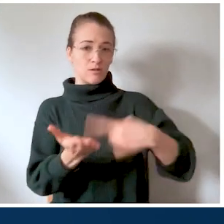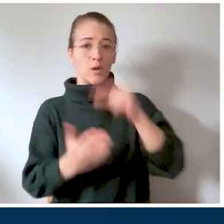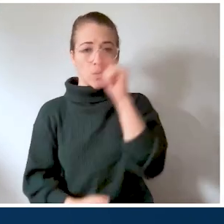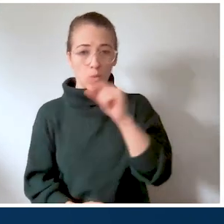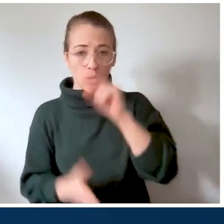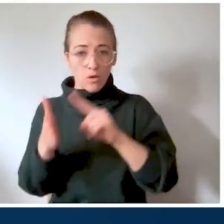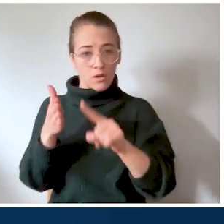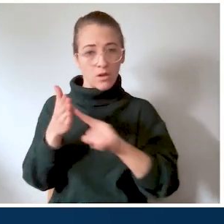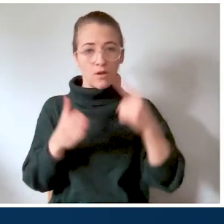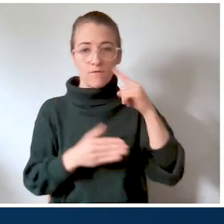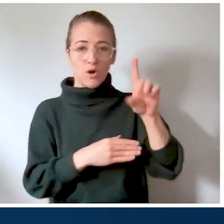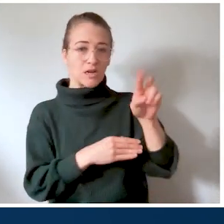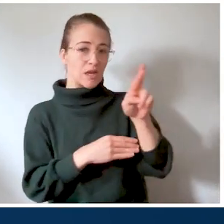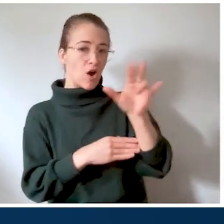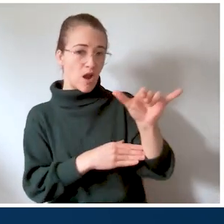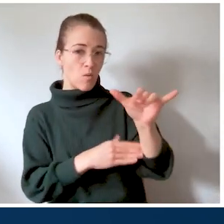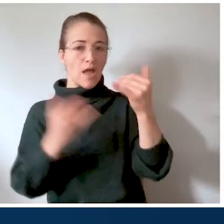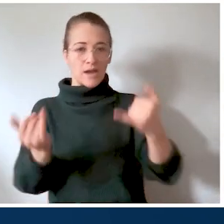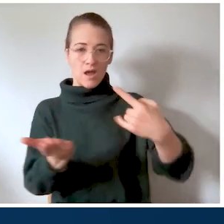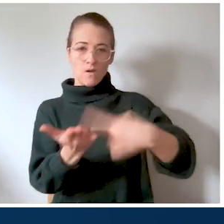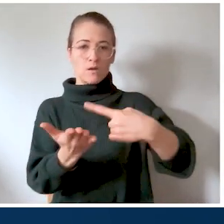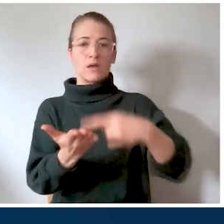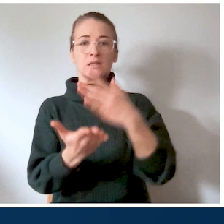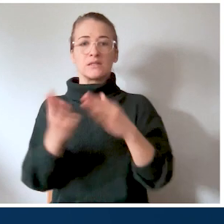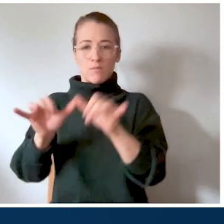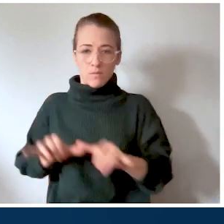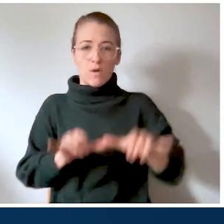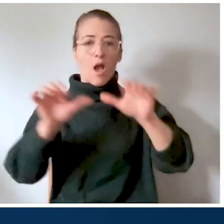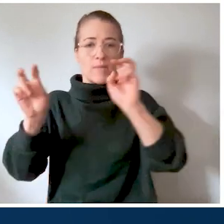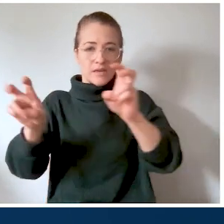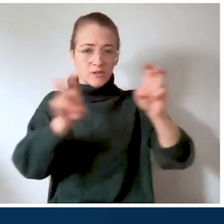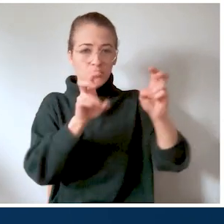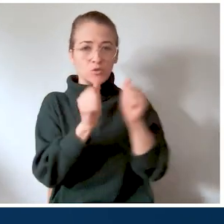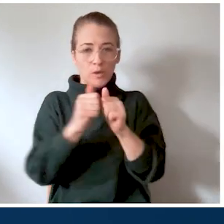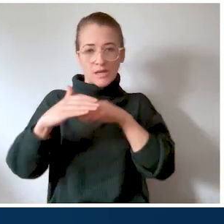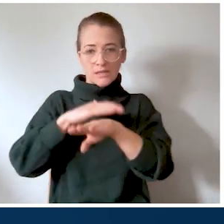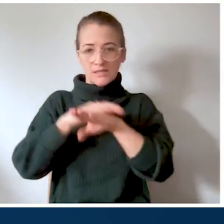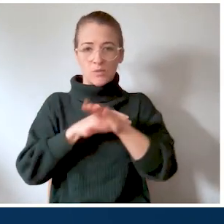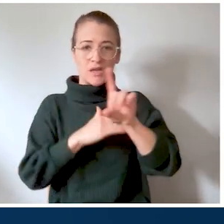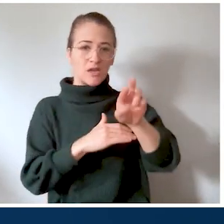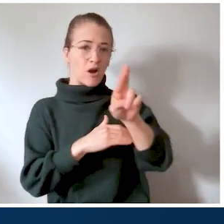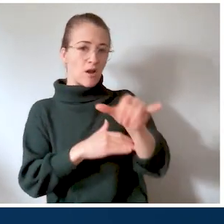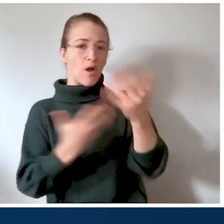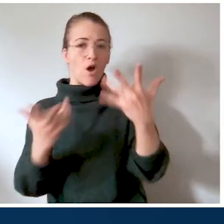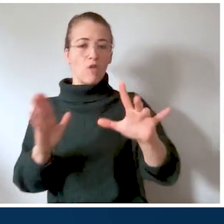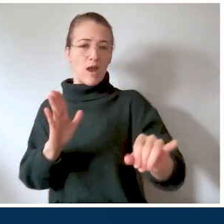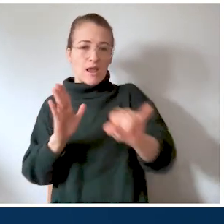for DRNY, let's talk about some of the common issues around accessibility that DRNY has identified